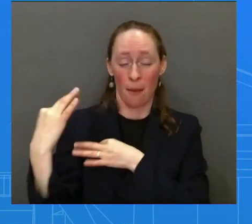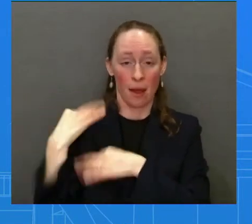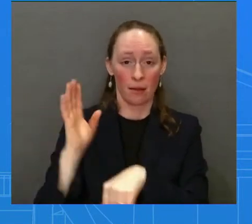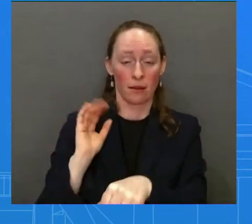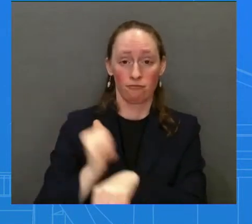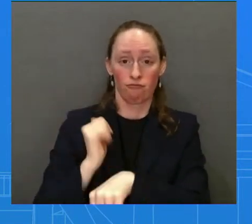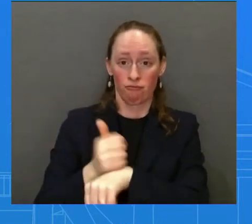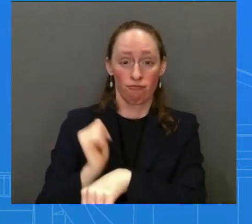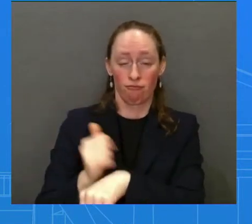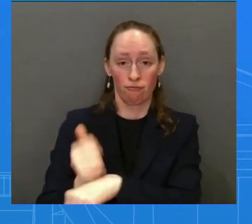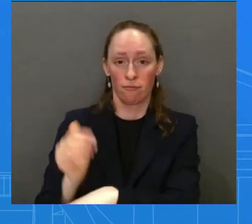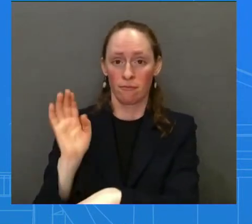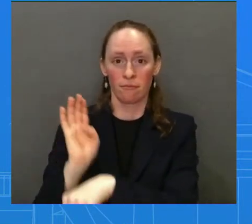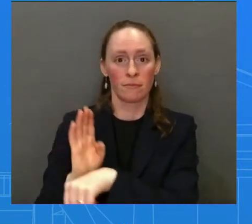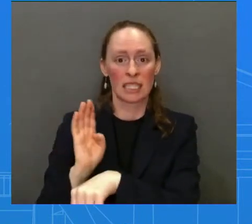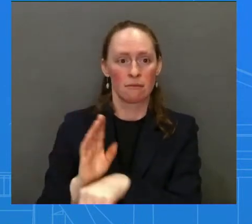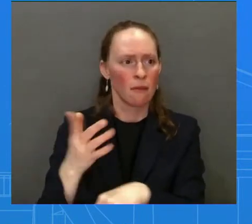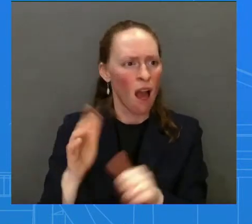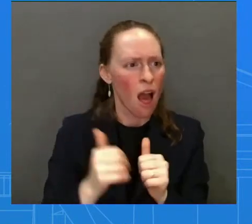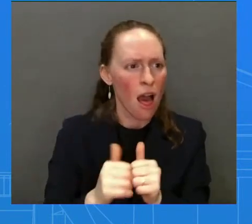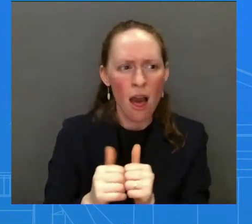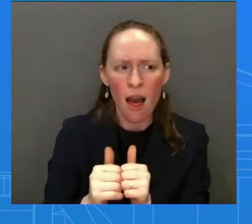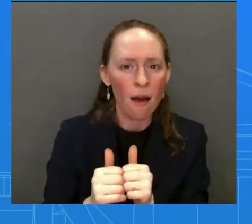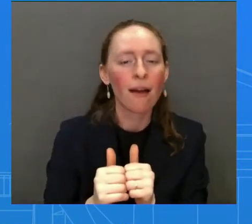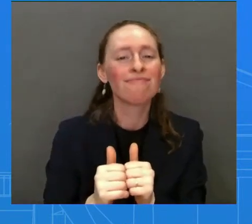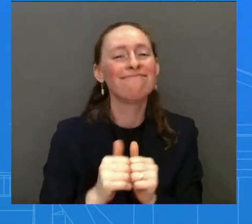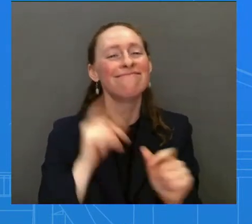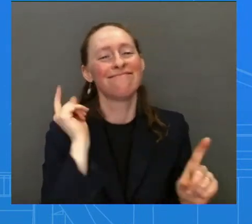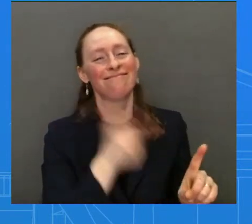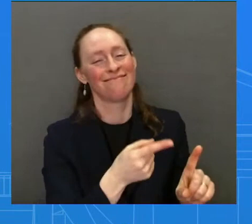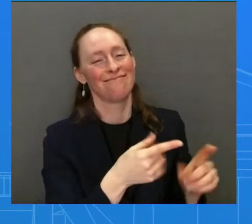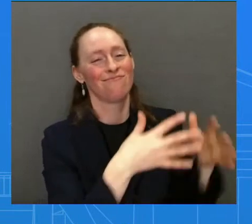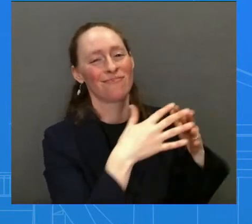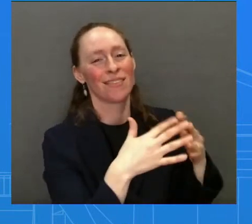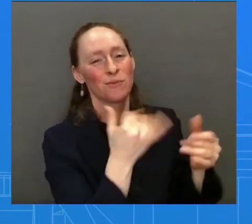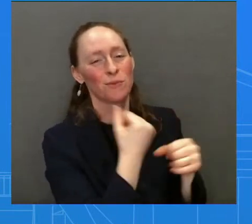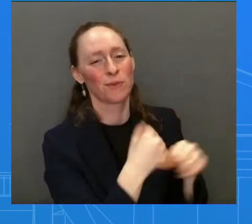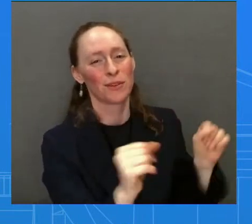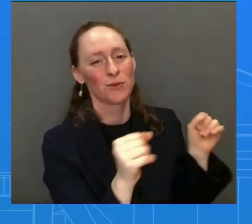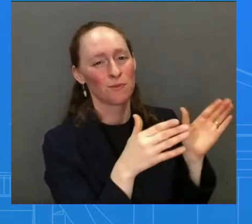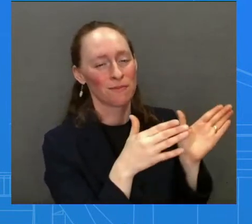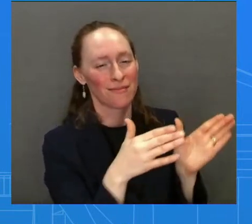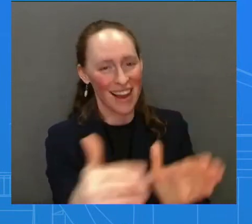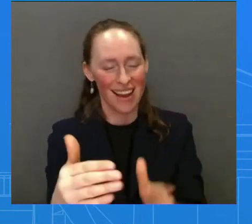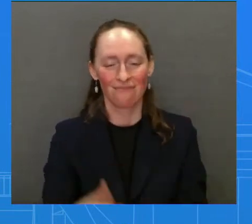And because of how we've handled COVID relief, because of how we've handled making sure